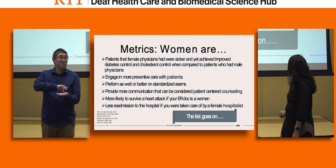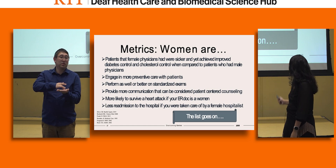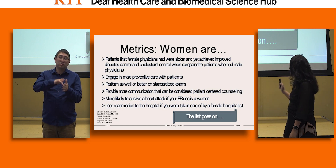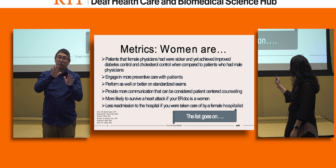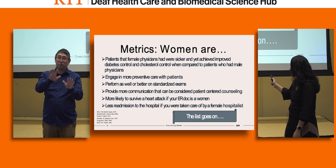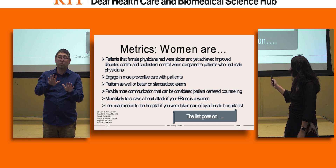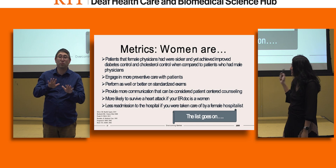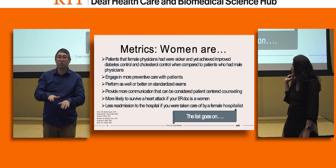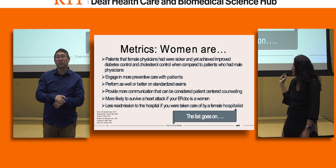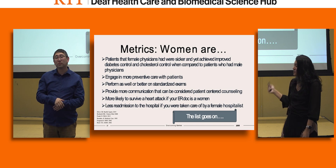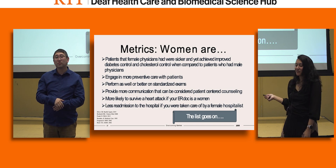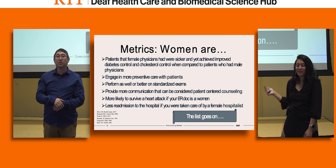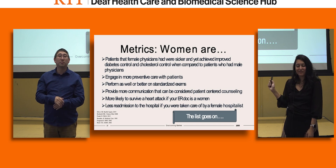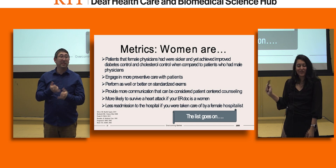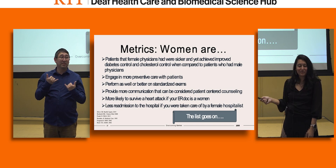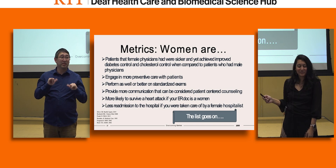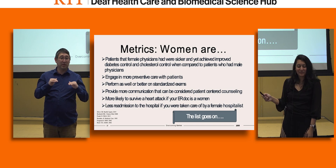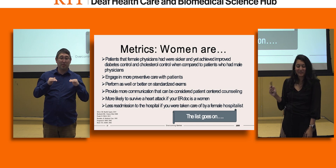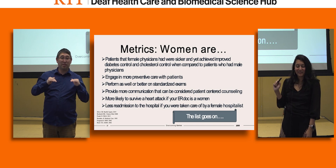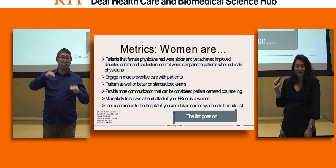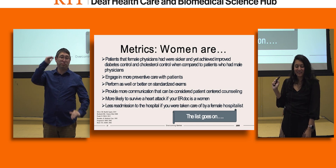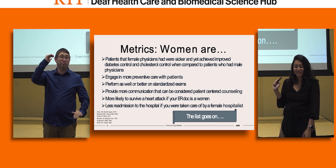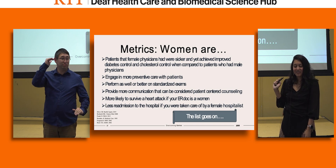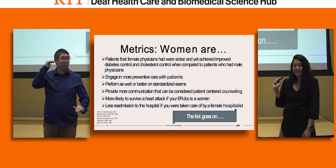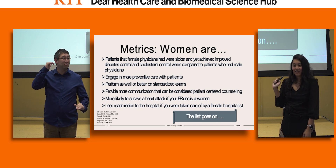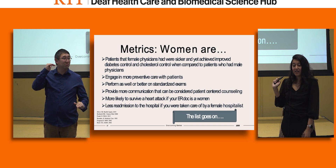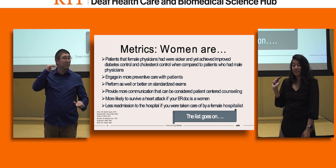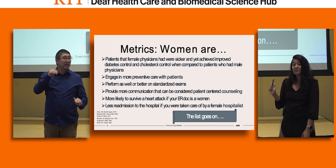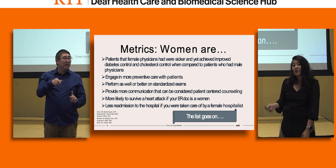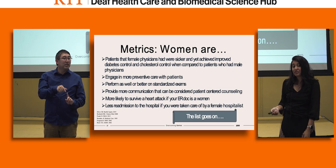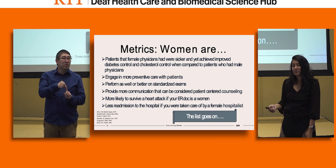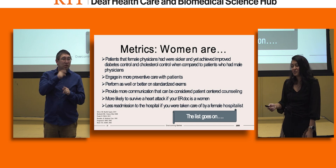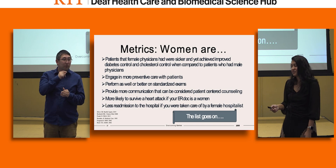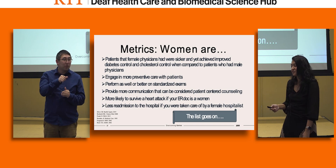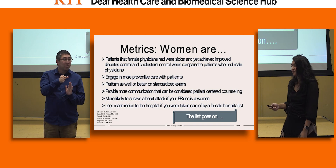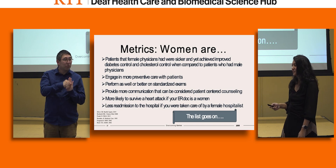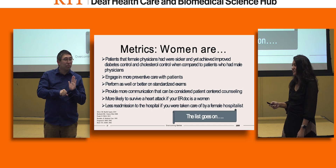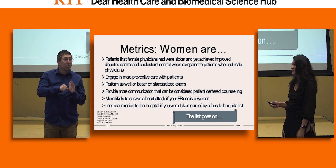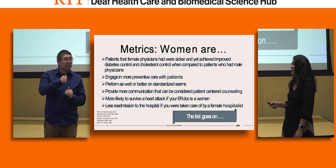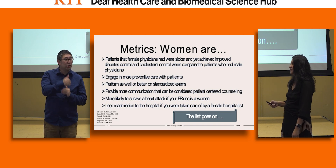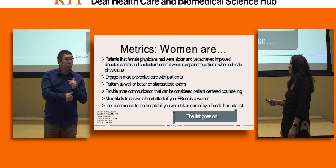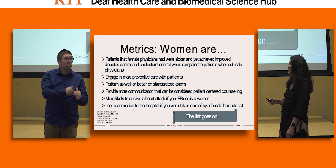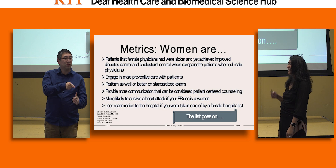But they're still few and far between, and especially procedural fields in medicine,